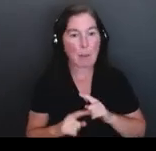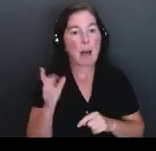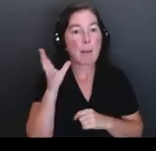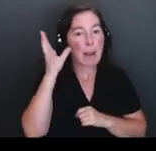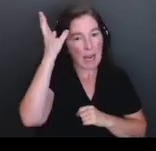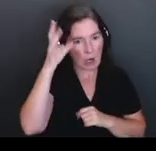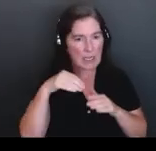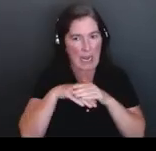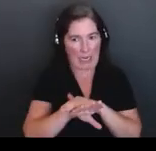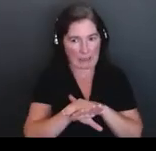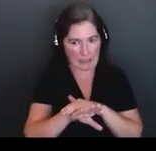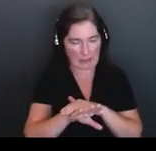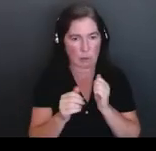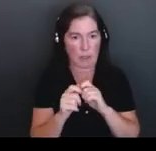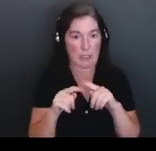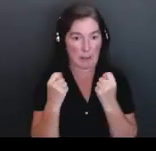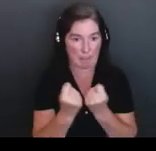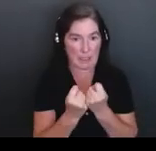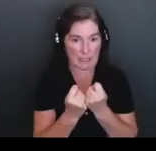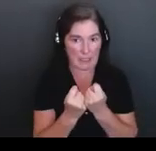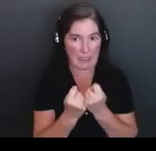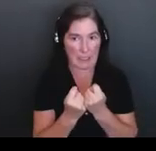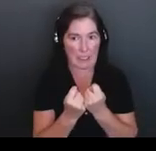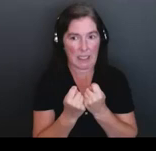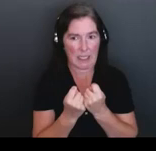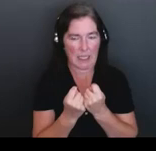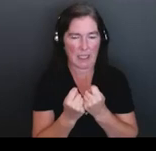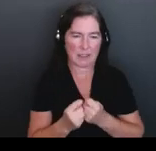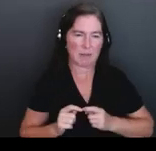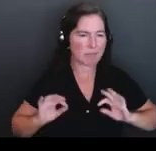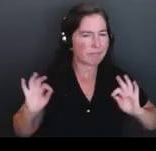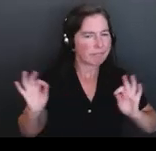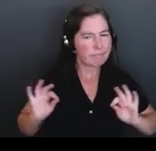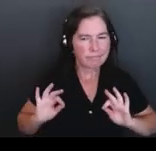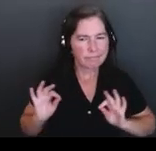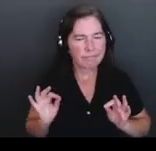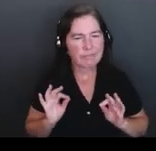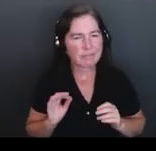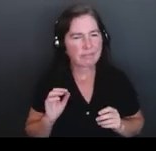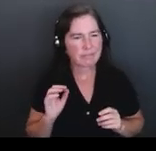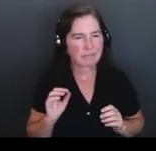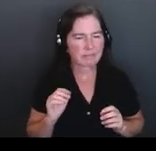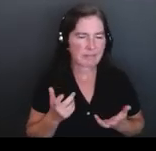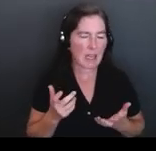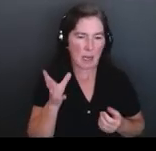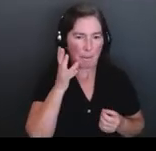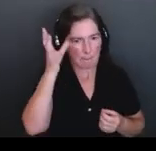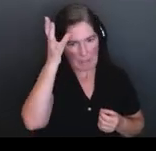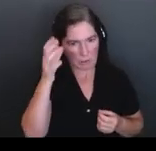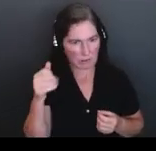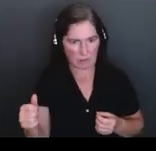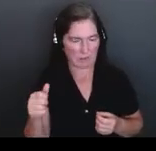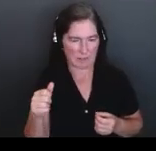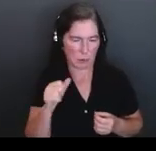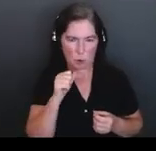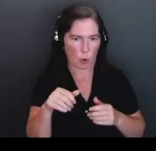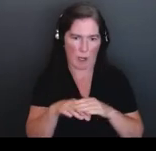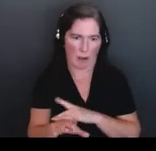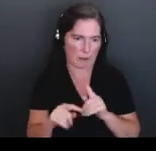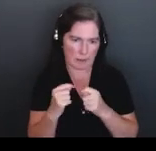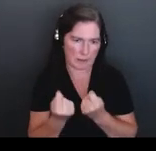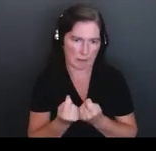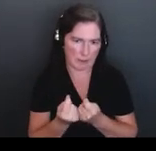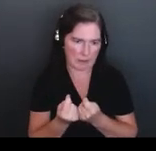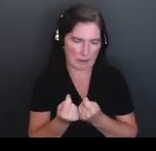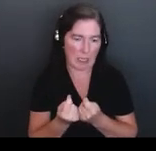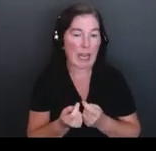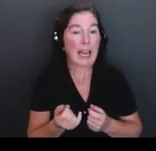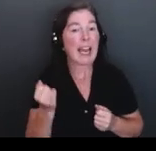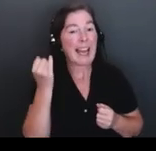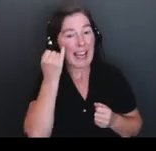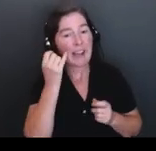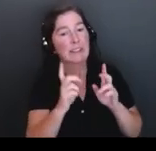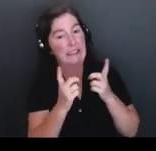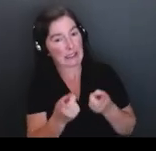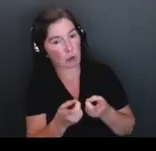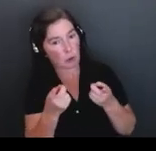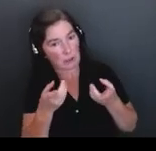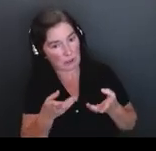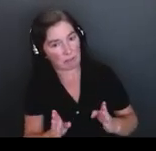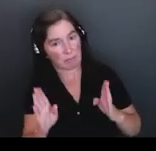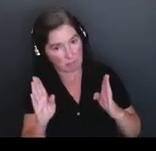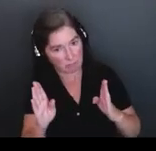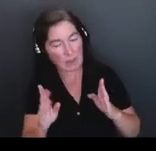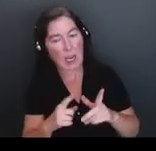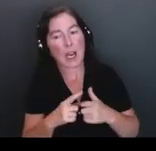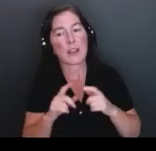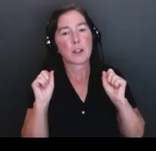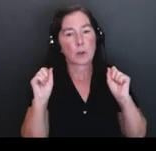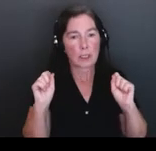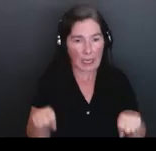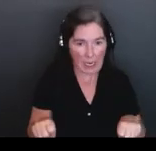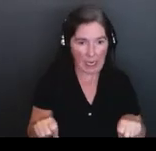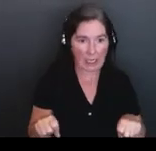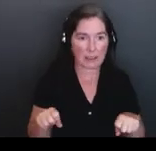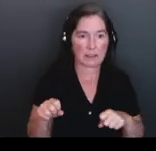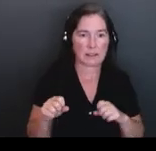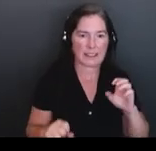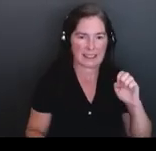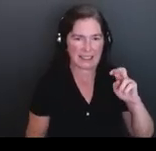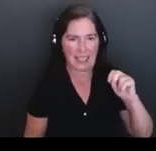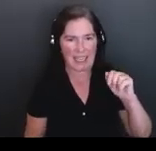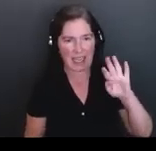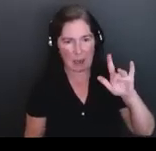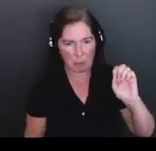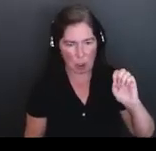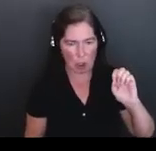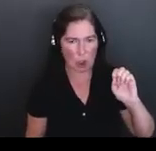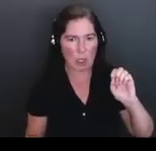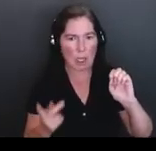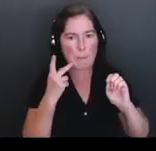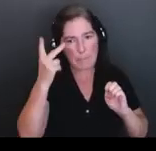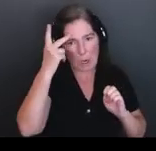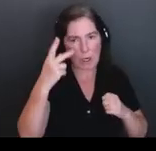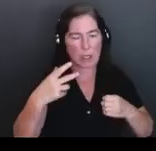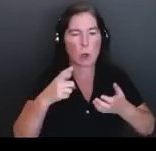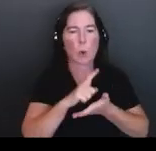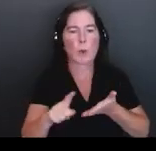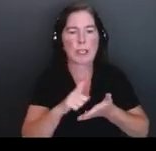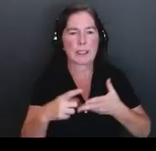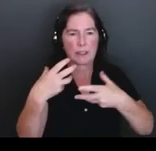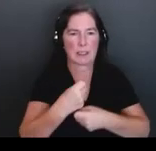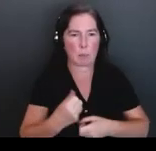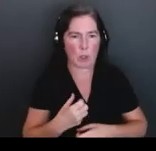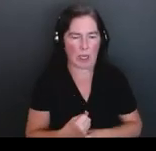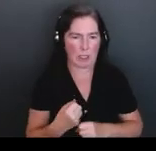So student and parent communication. We saved it until the end and it always kind of feels like not very exciting.